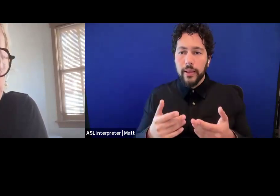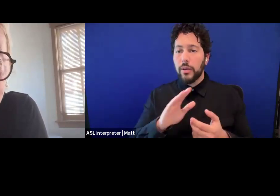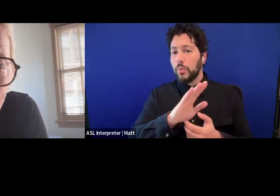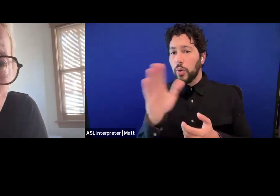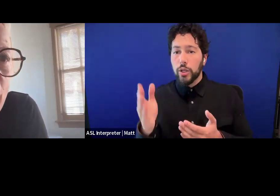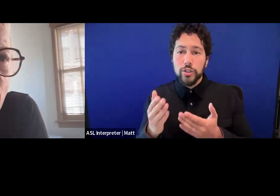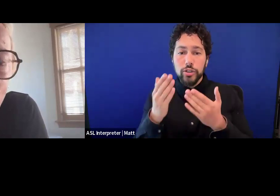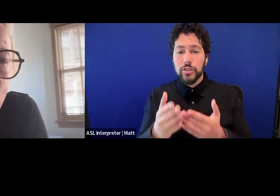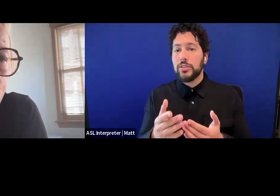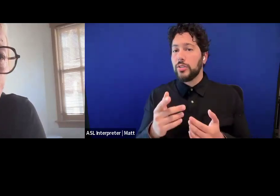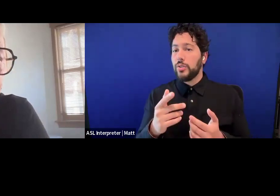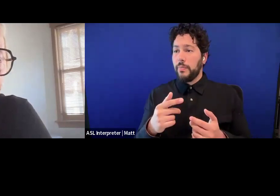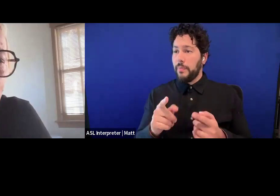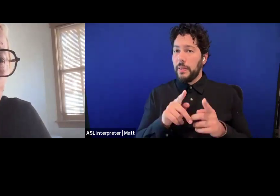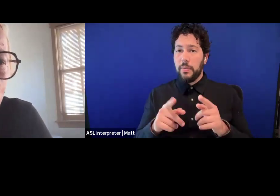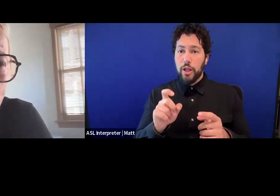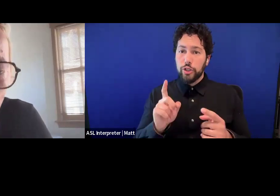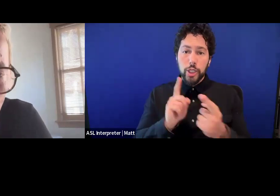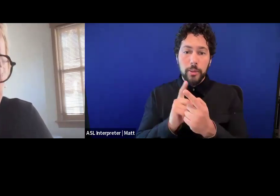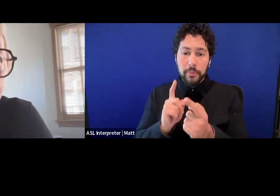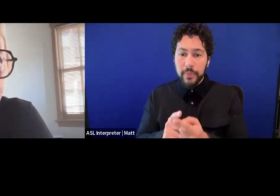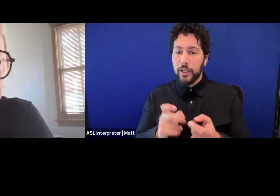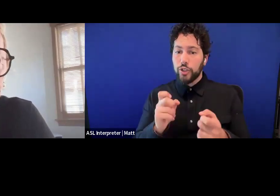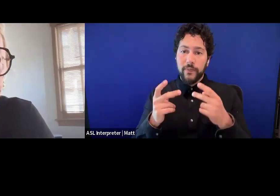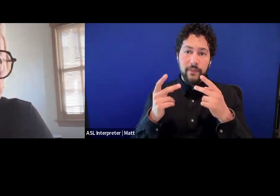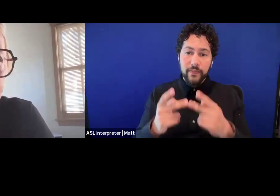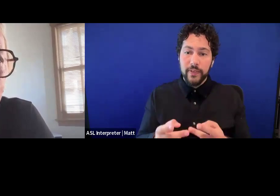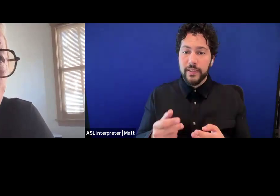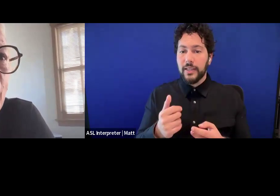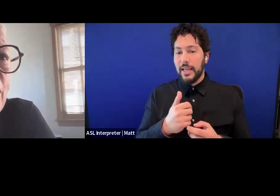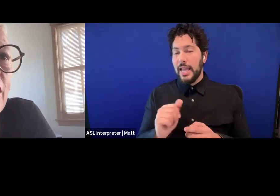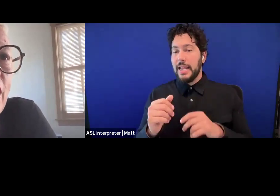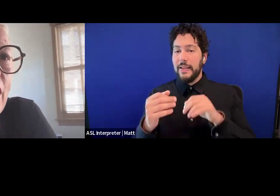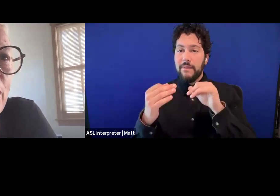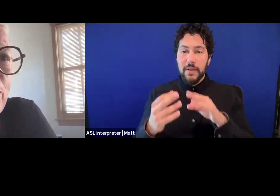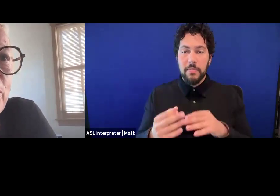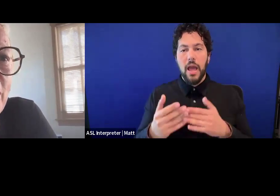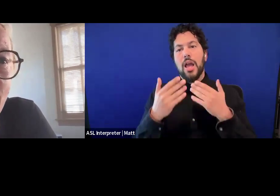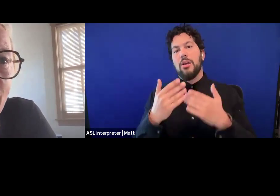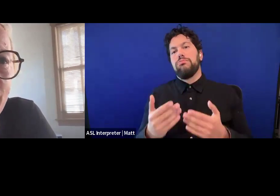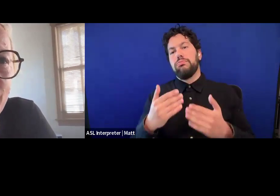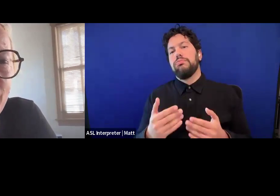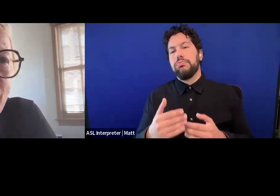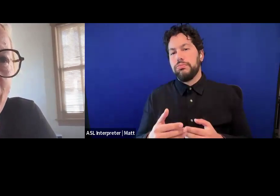visit and difficulty of feedback that wants to extend my thanks. Um, to clogs.